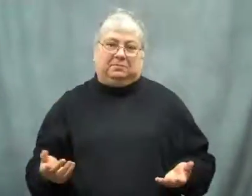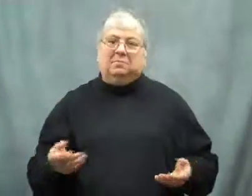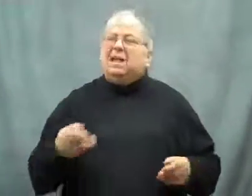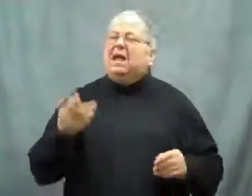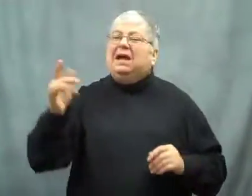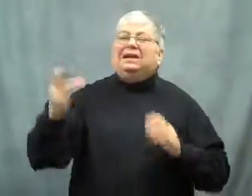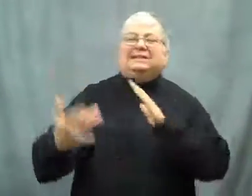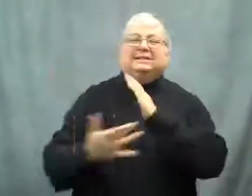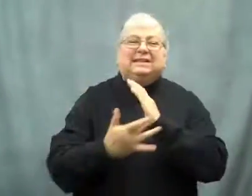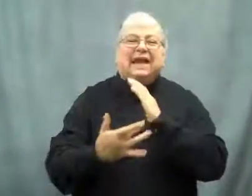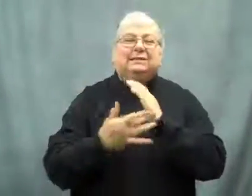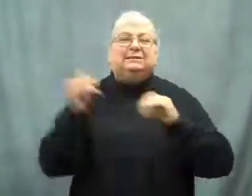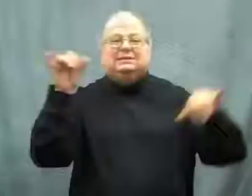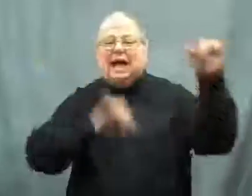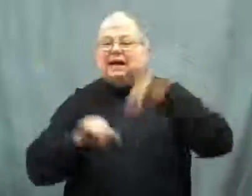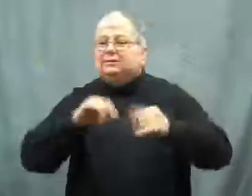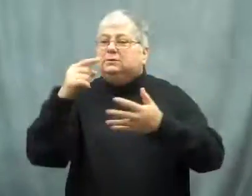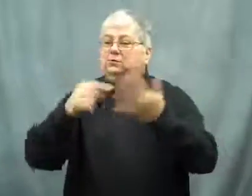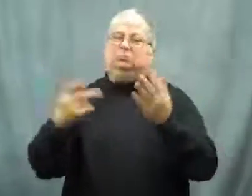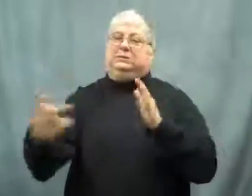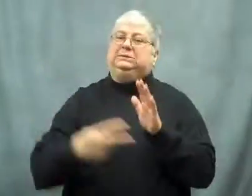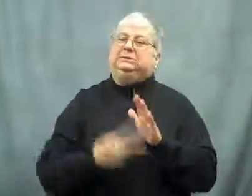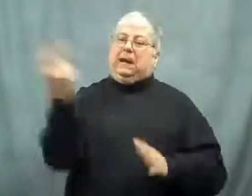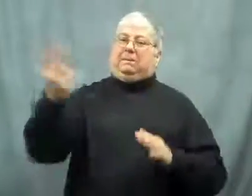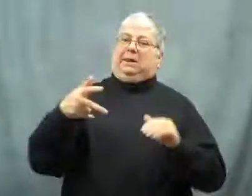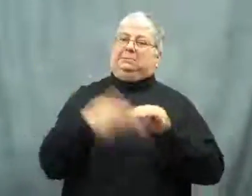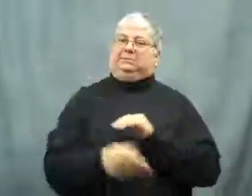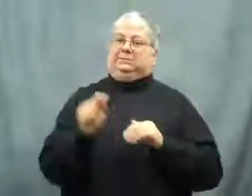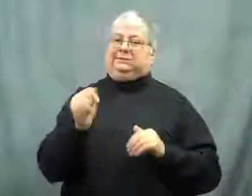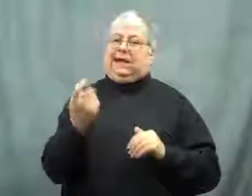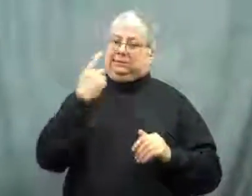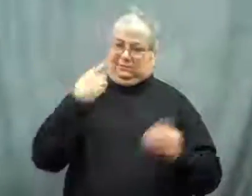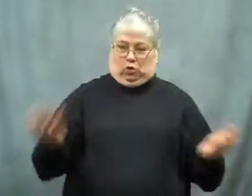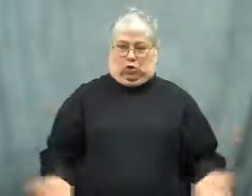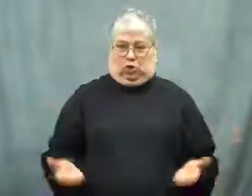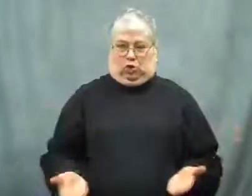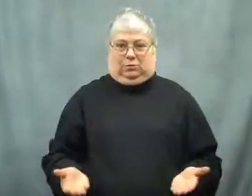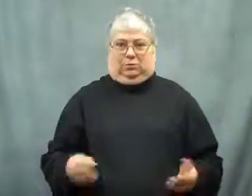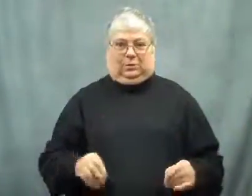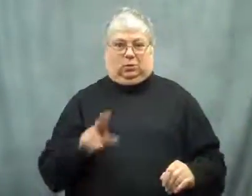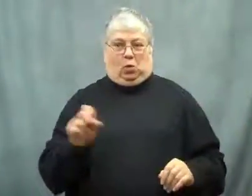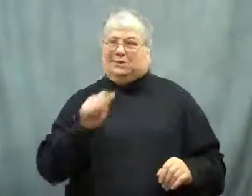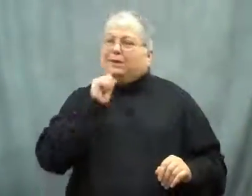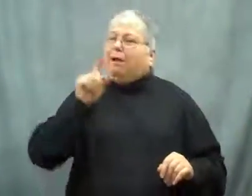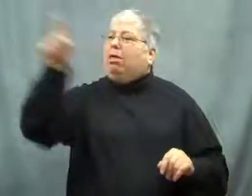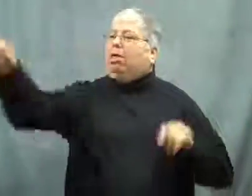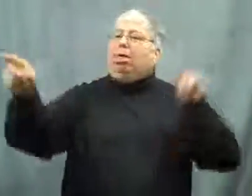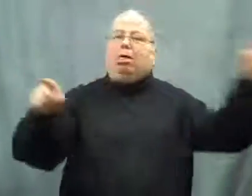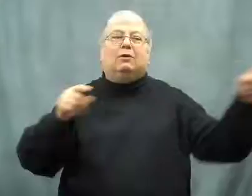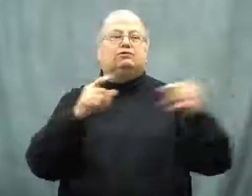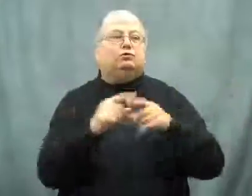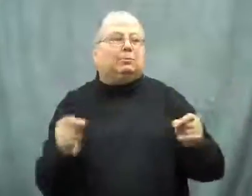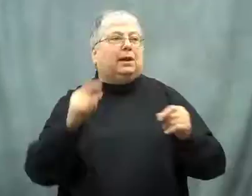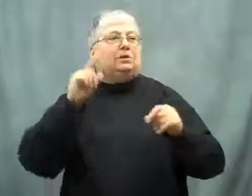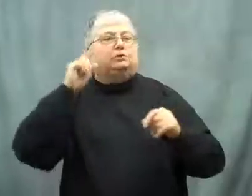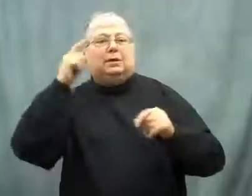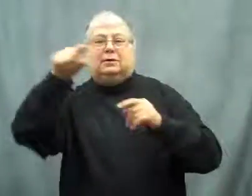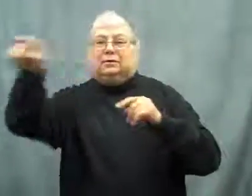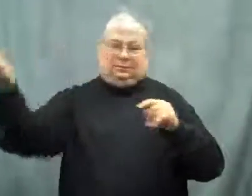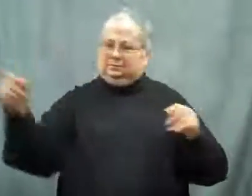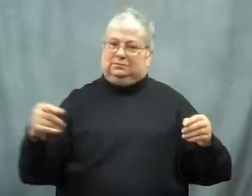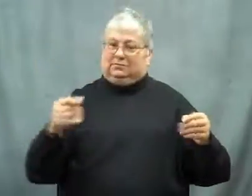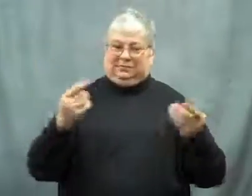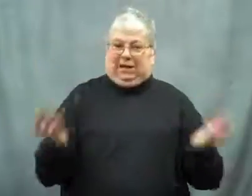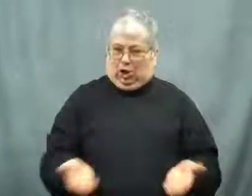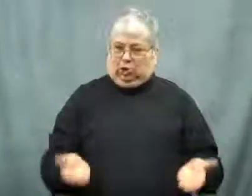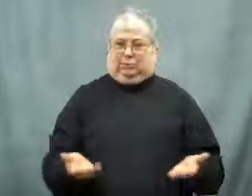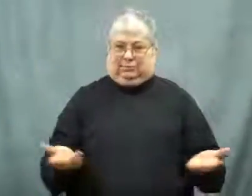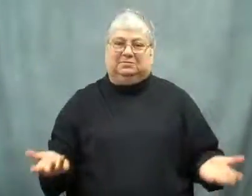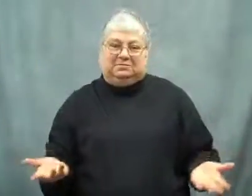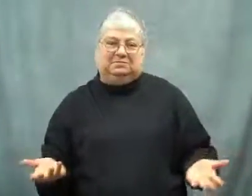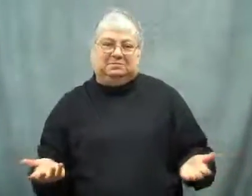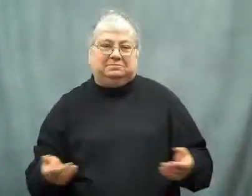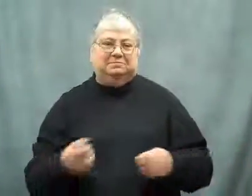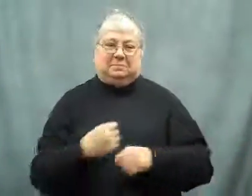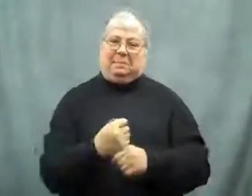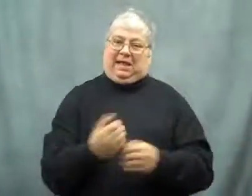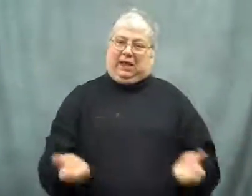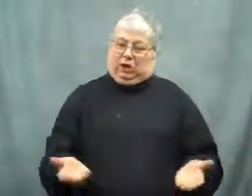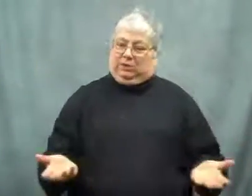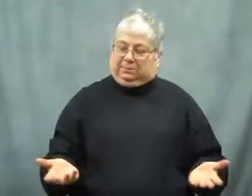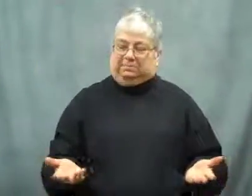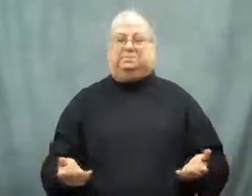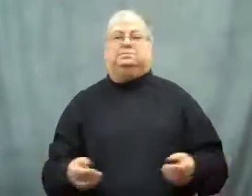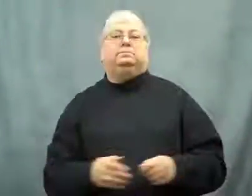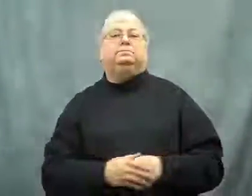High-tech companies would get double the tax breaks if they stay here.